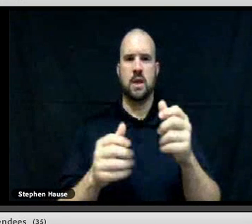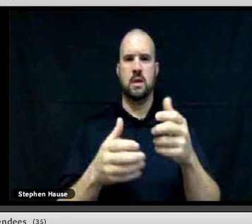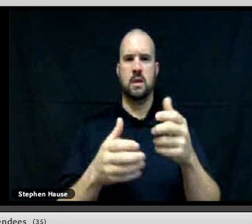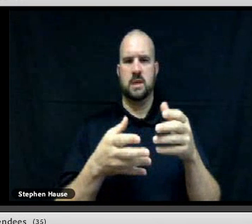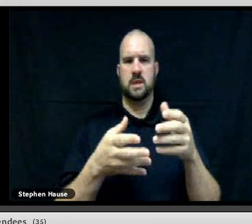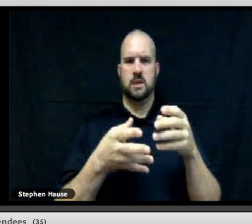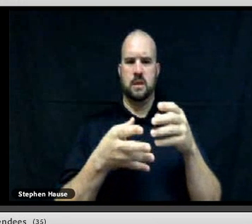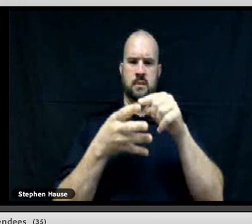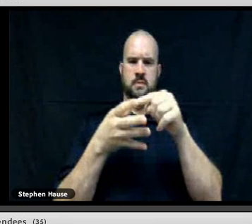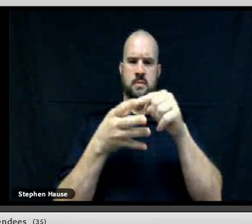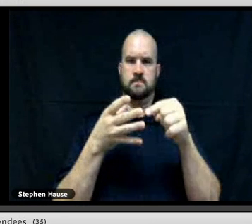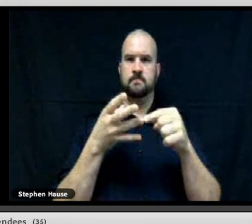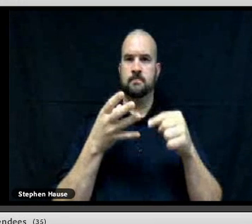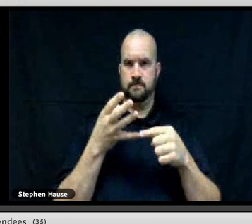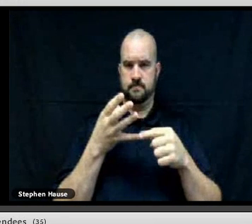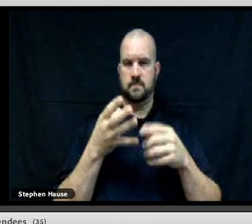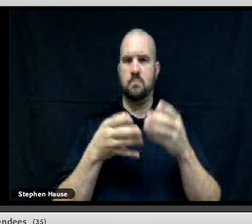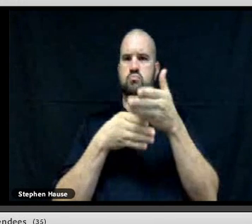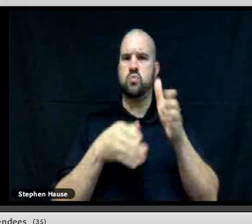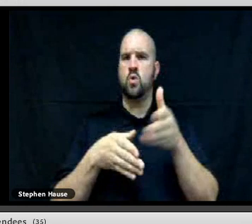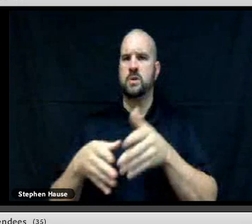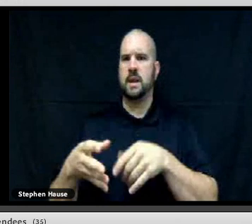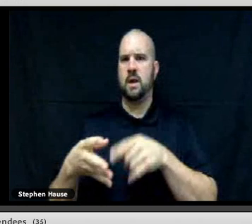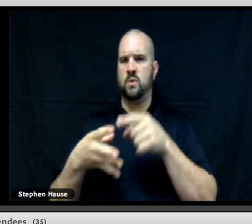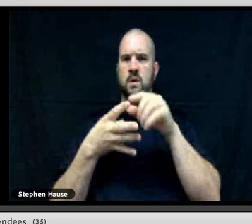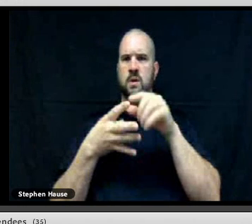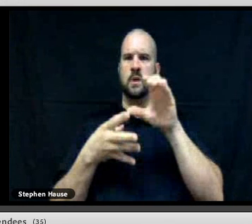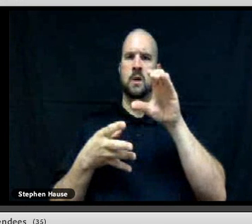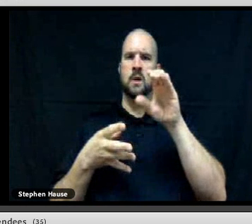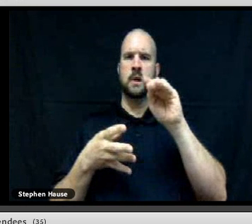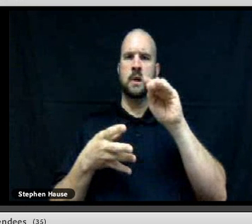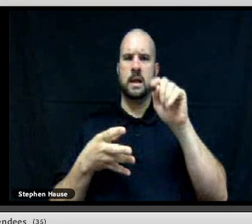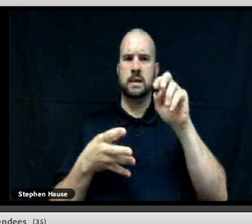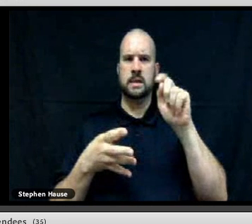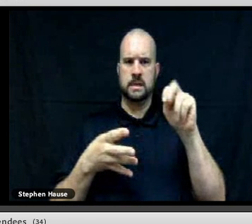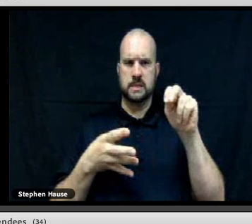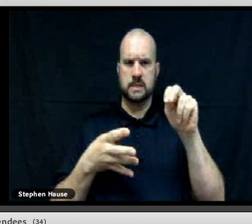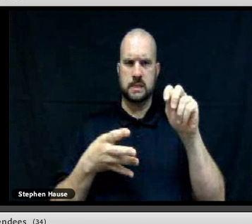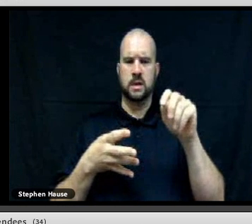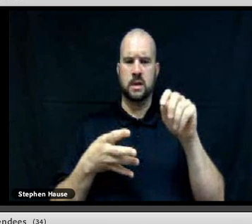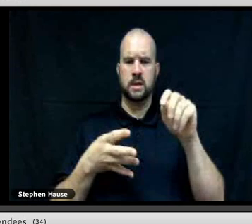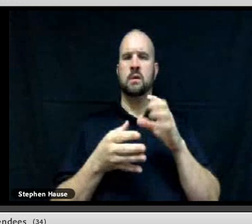Um, content, coherence and context, consistency,